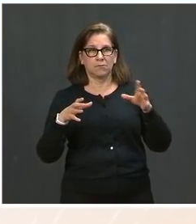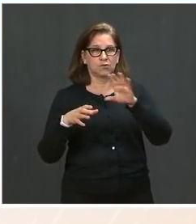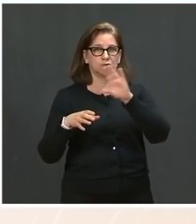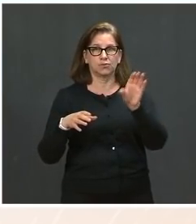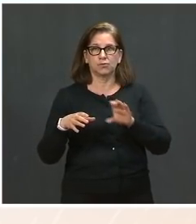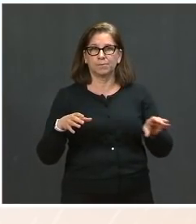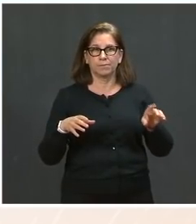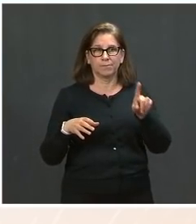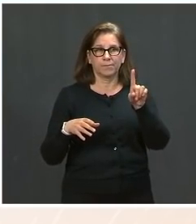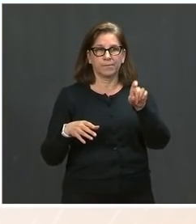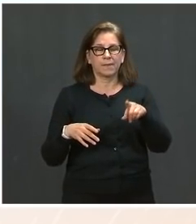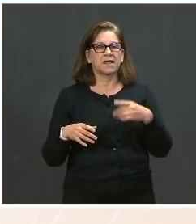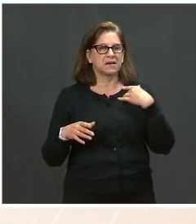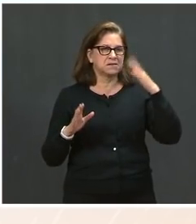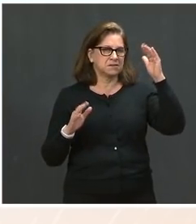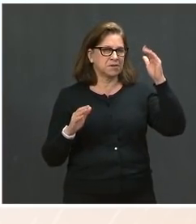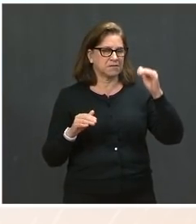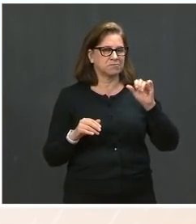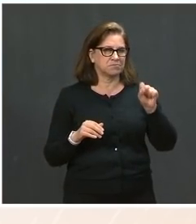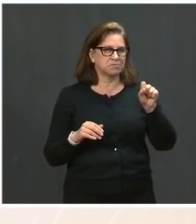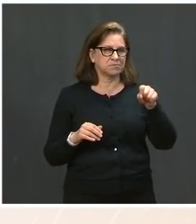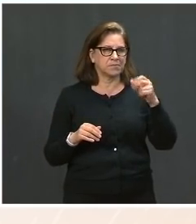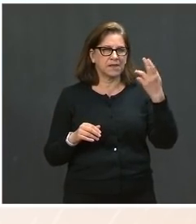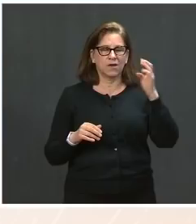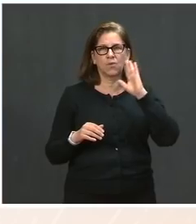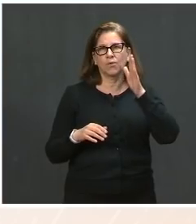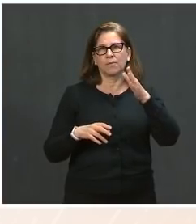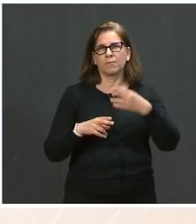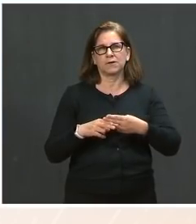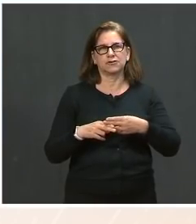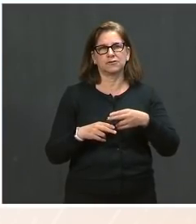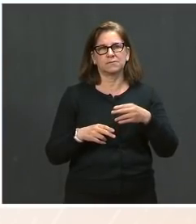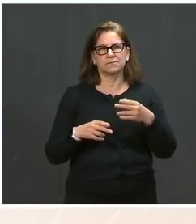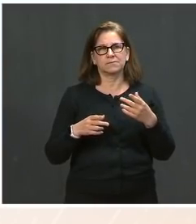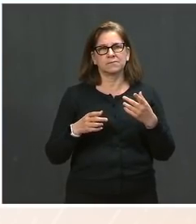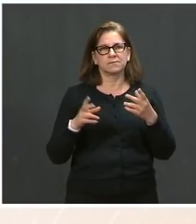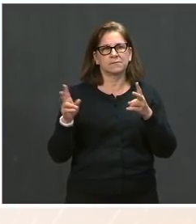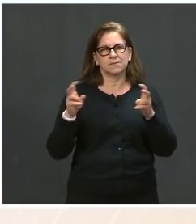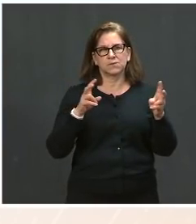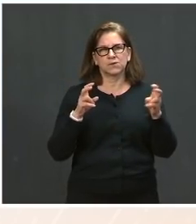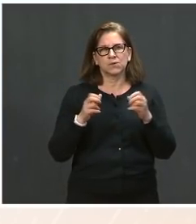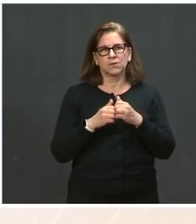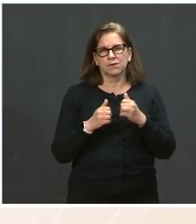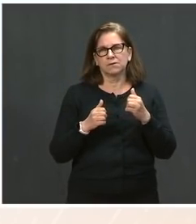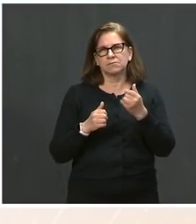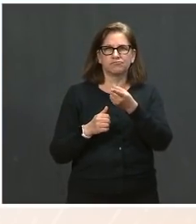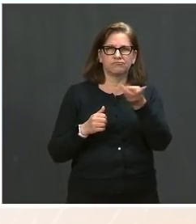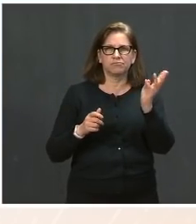will raise this issue in a range of conversations he has with members of Congress. There -- this obviously is slightly different,